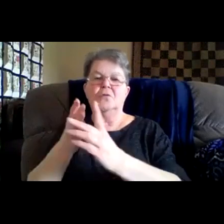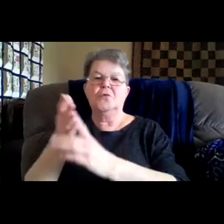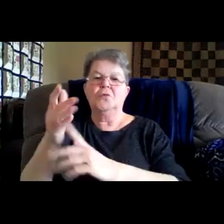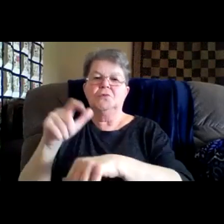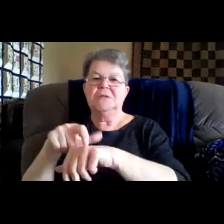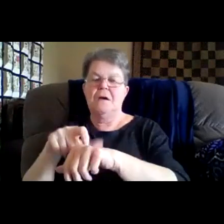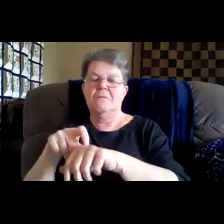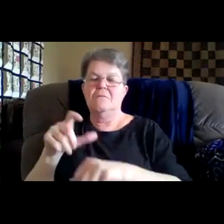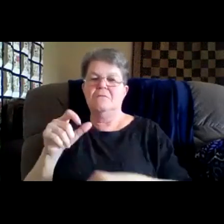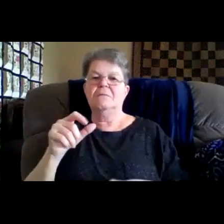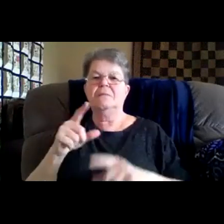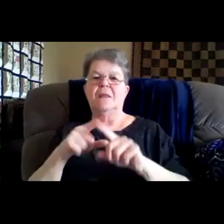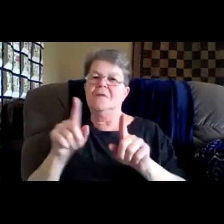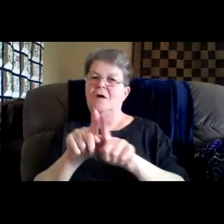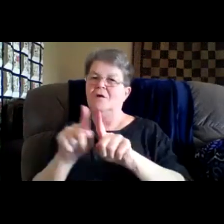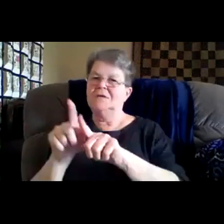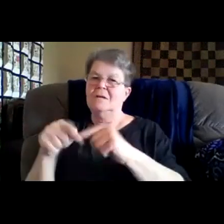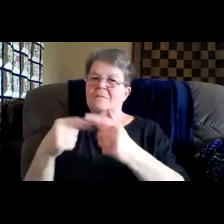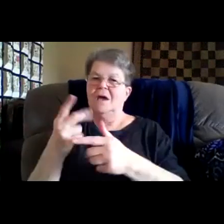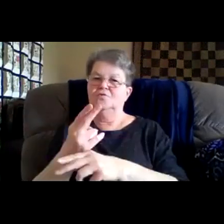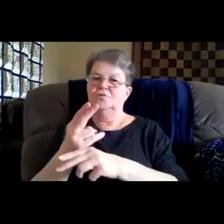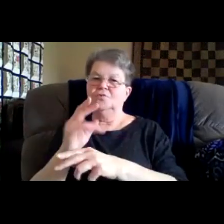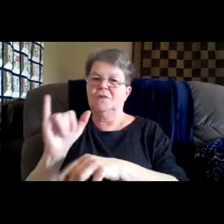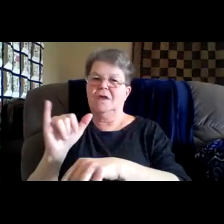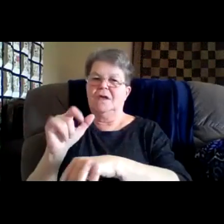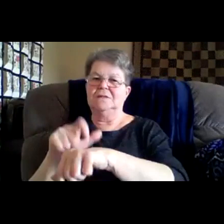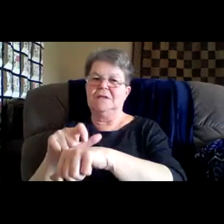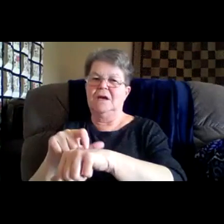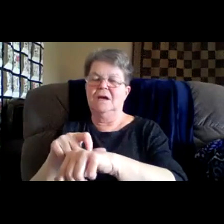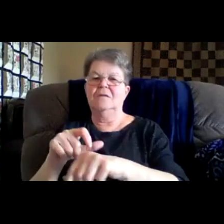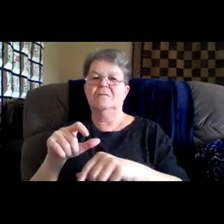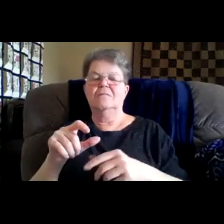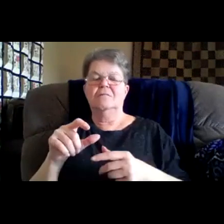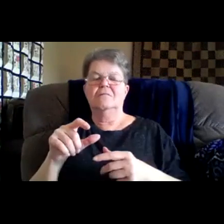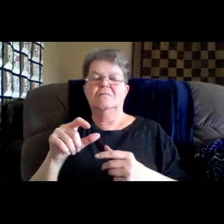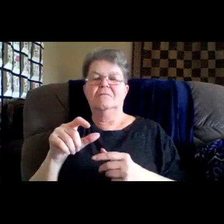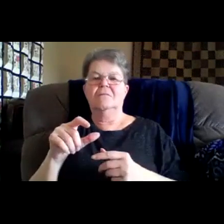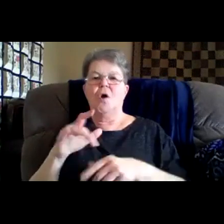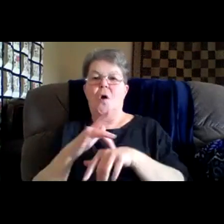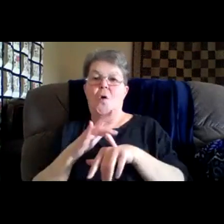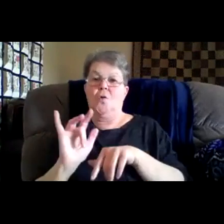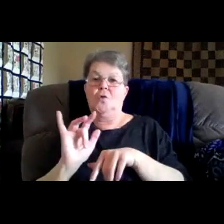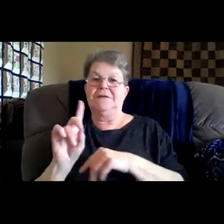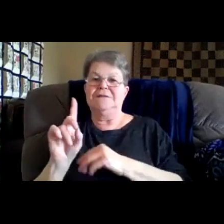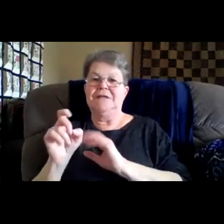But it's also about using those moments, as we have kind of, you know, early diagnosis of dementia